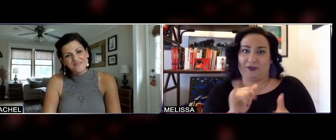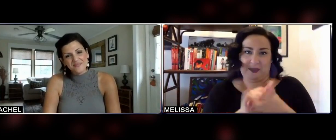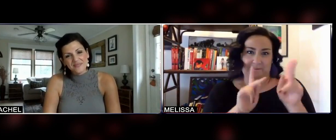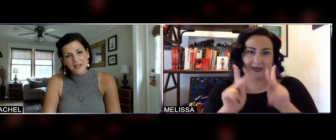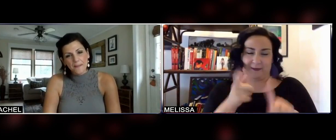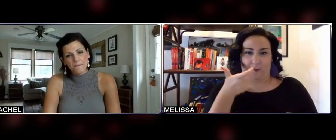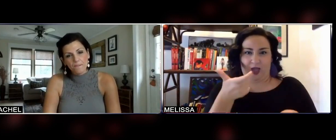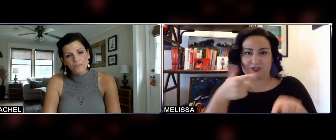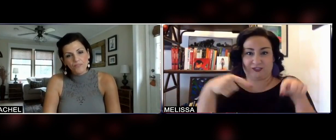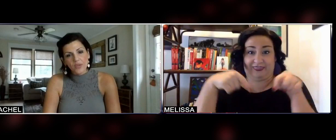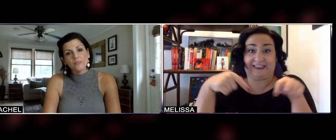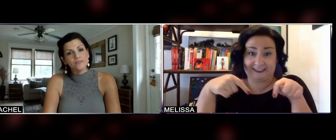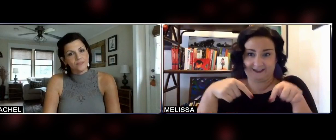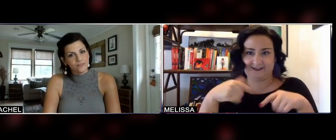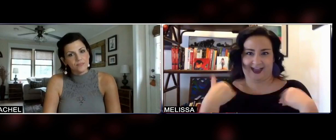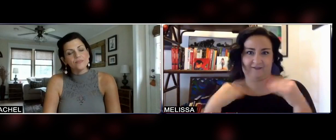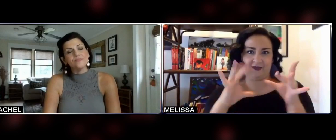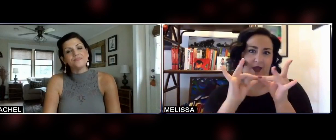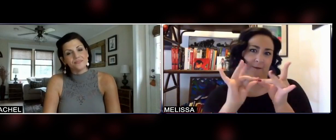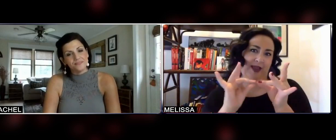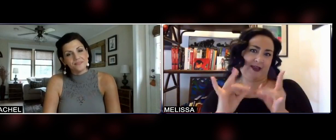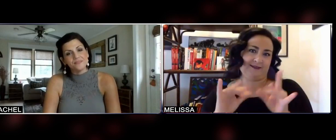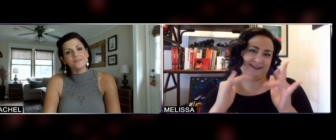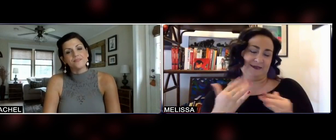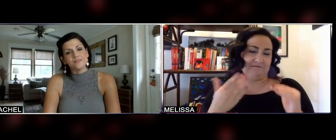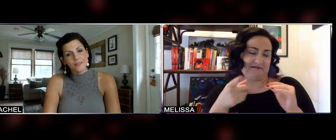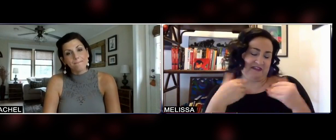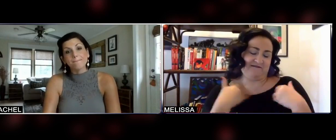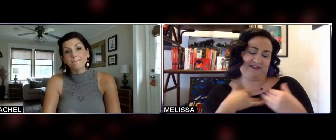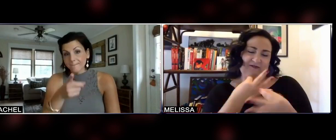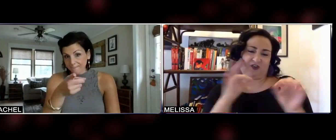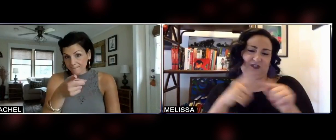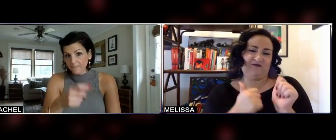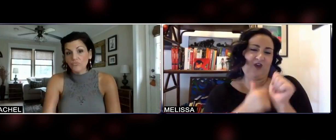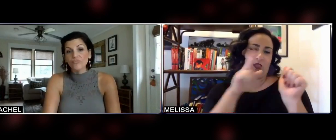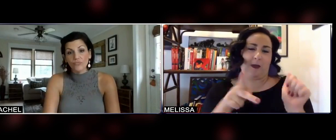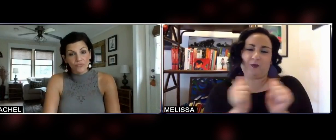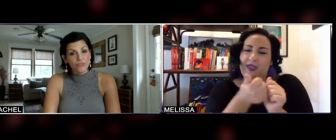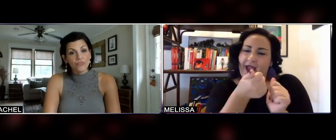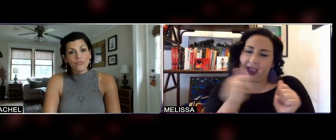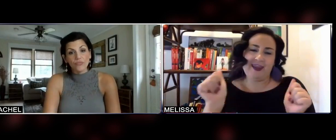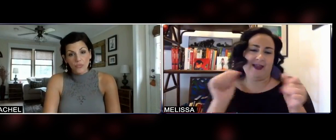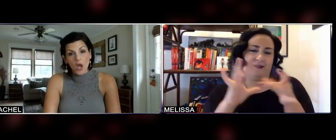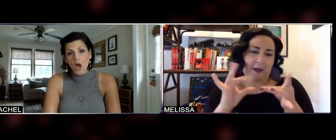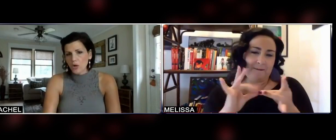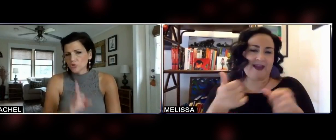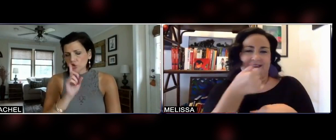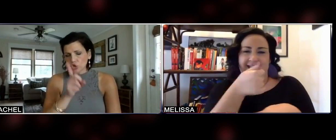I know for sure that people watching this signcast will have posted comments here. Feel free to follow up with ANY of those comments or questions.